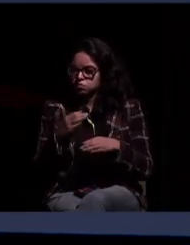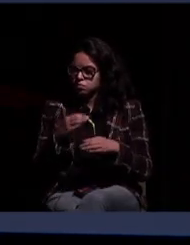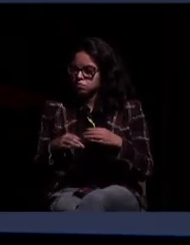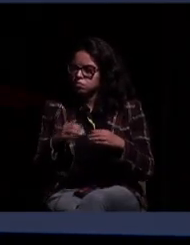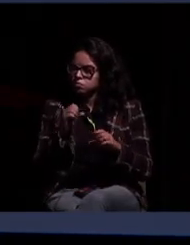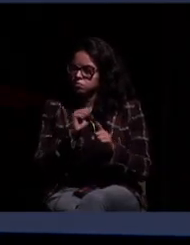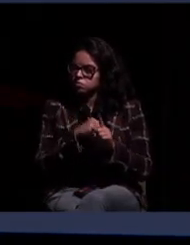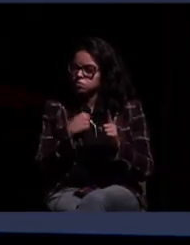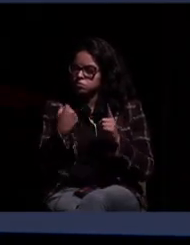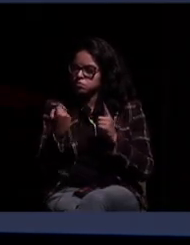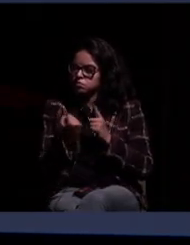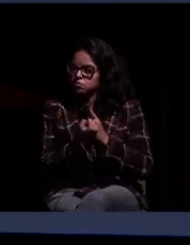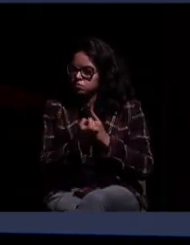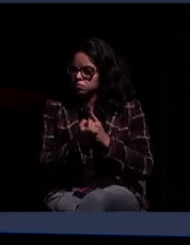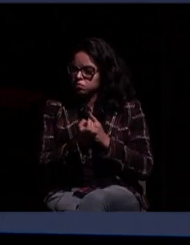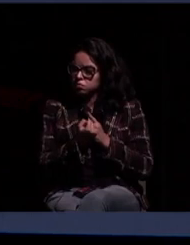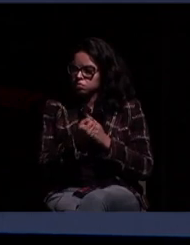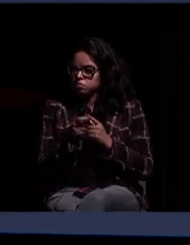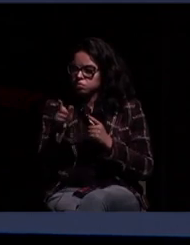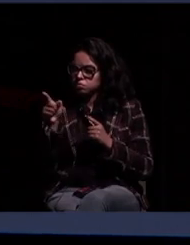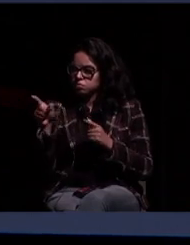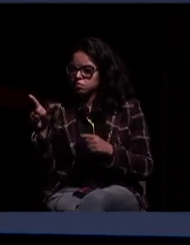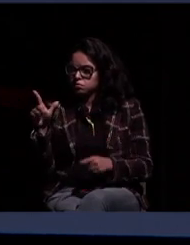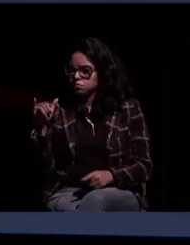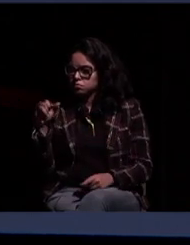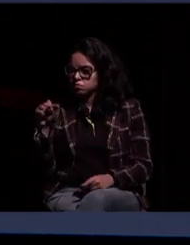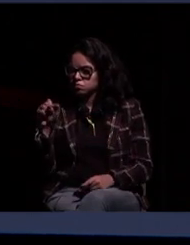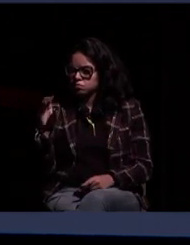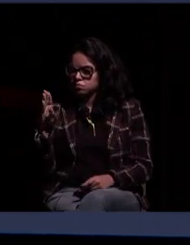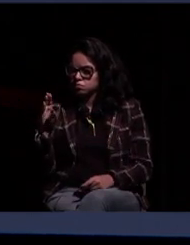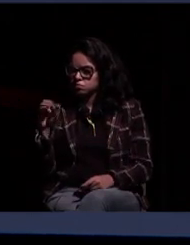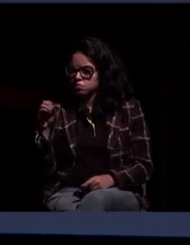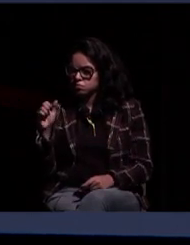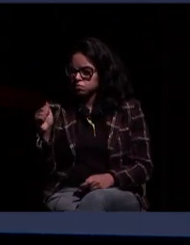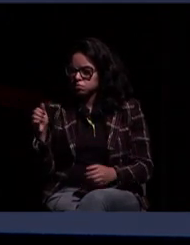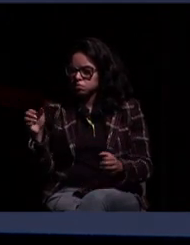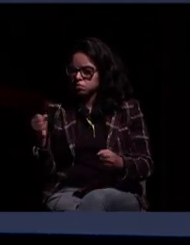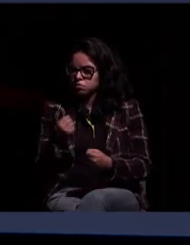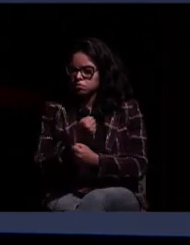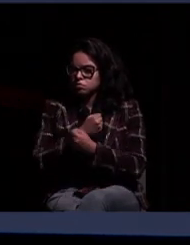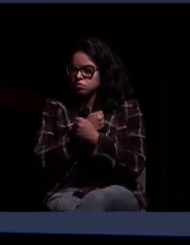in Lisbon, Portugal, that received a document